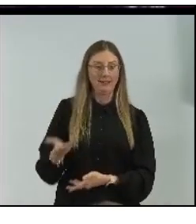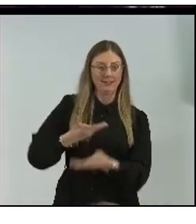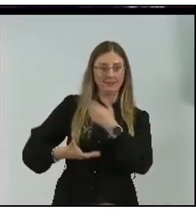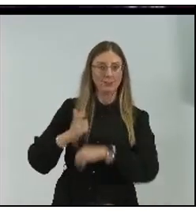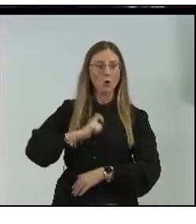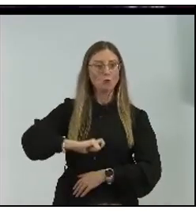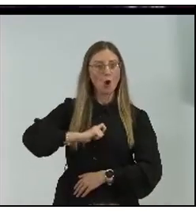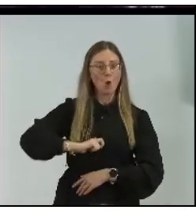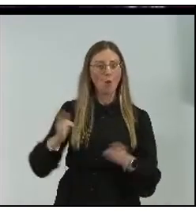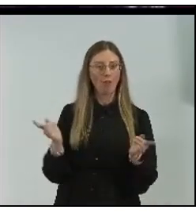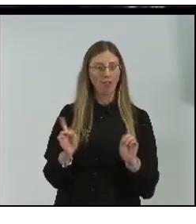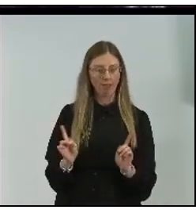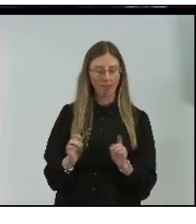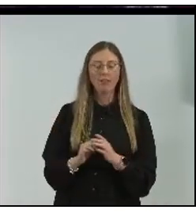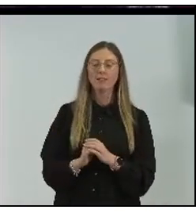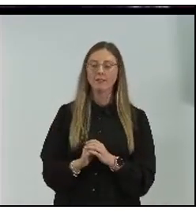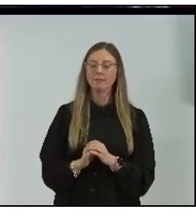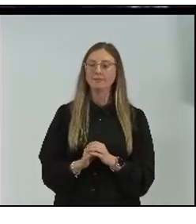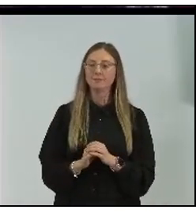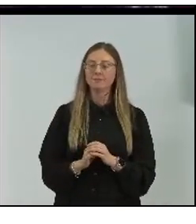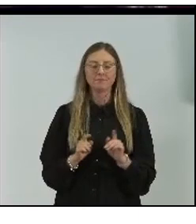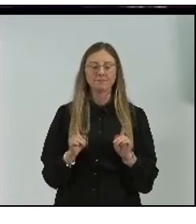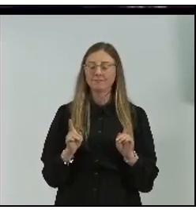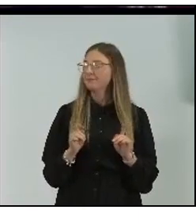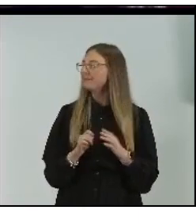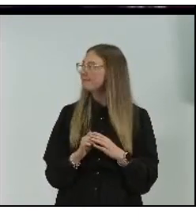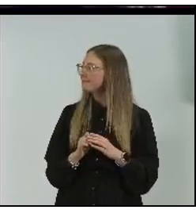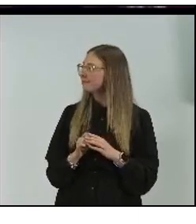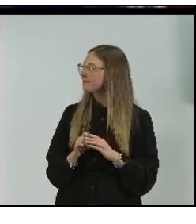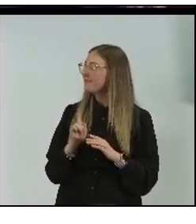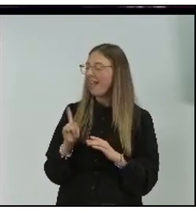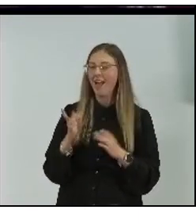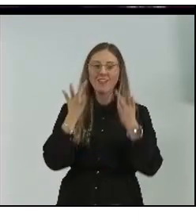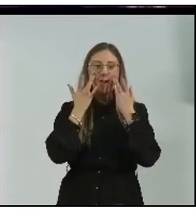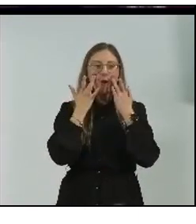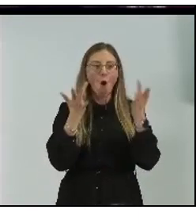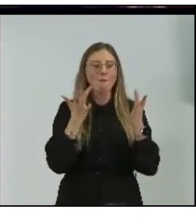but also where you see these sort of some of the obvious tips that you give people about